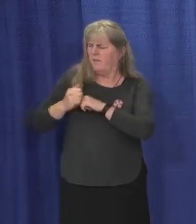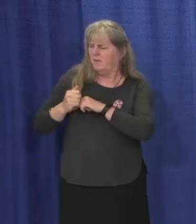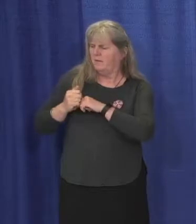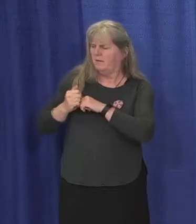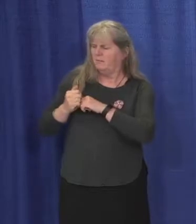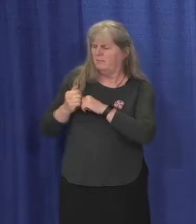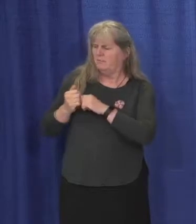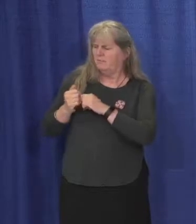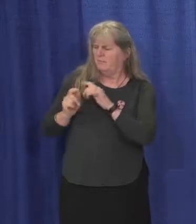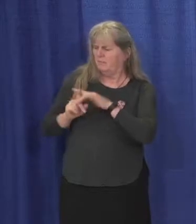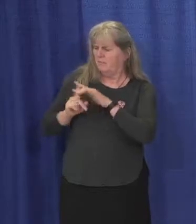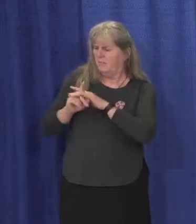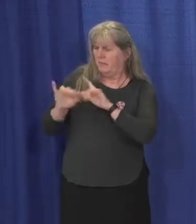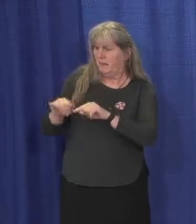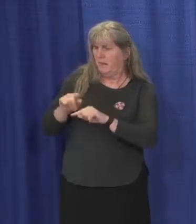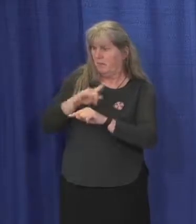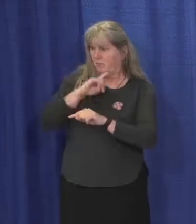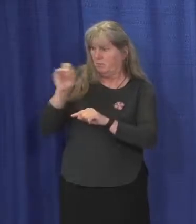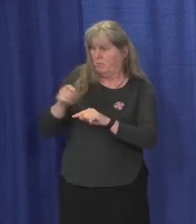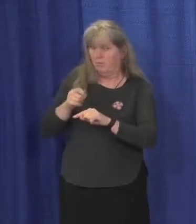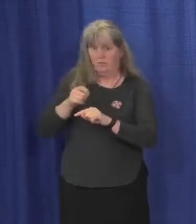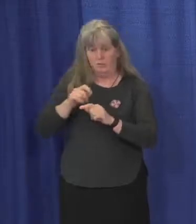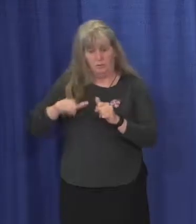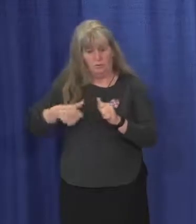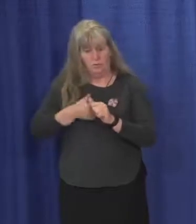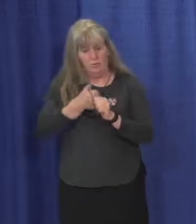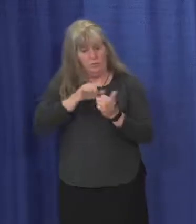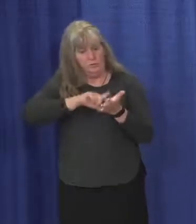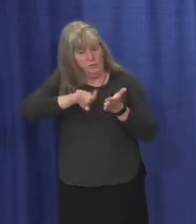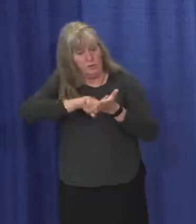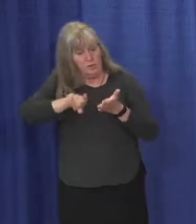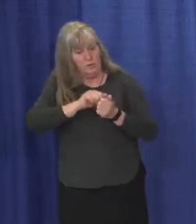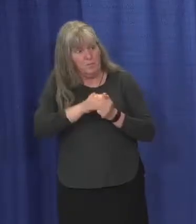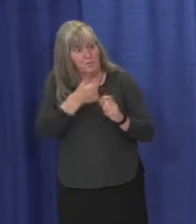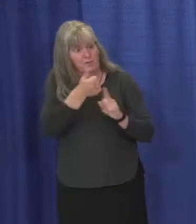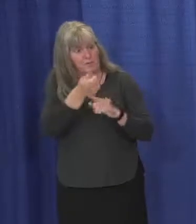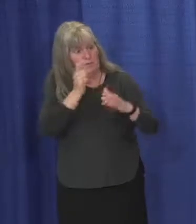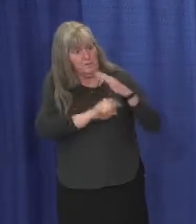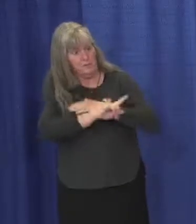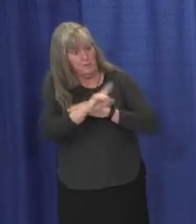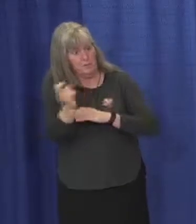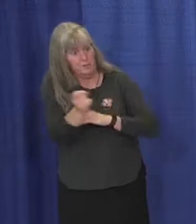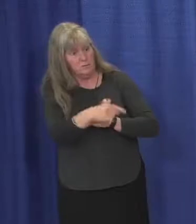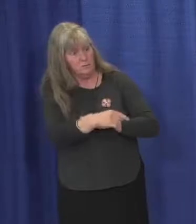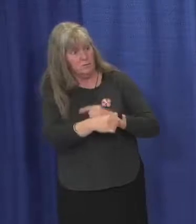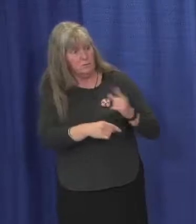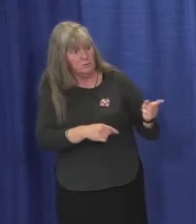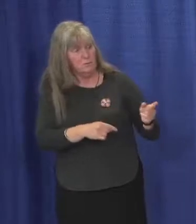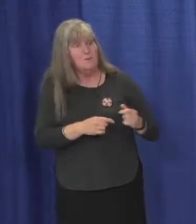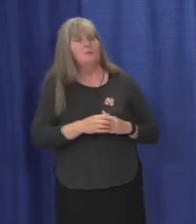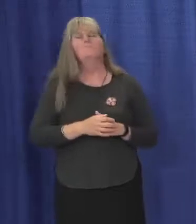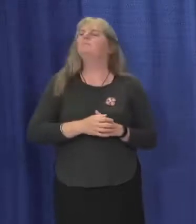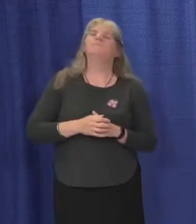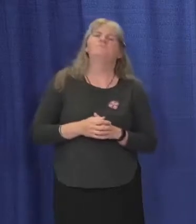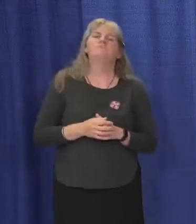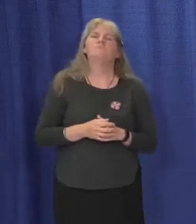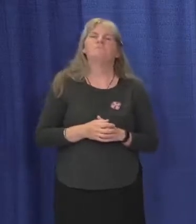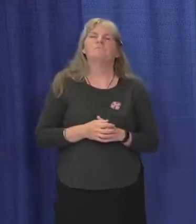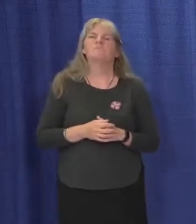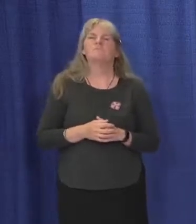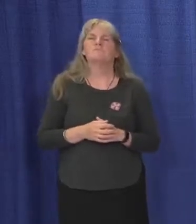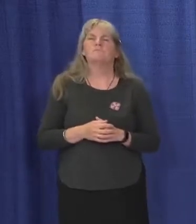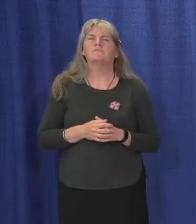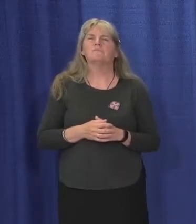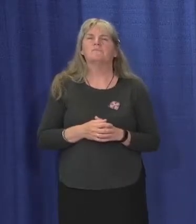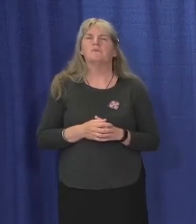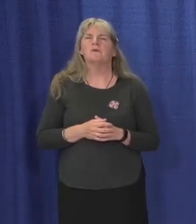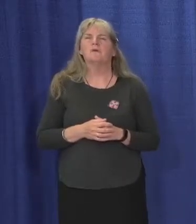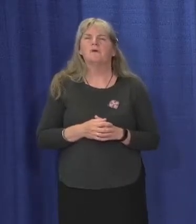there's been any new measures?